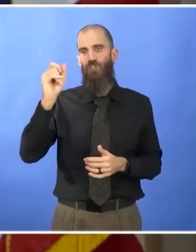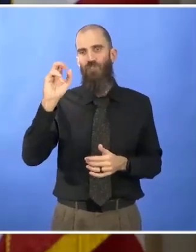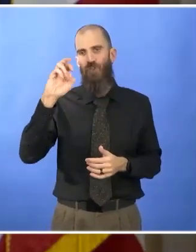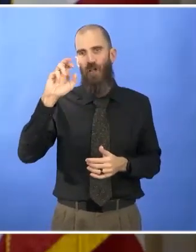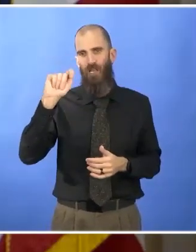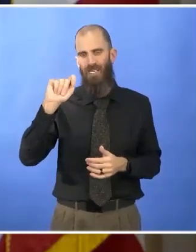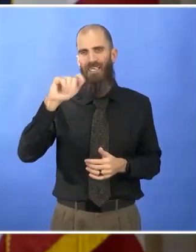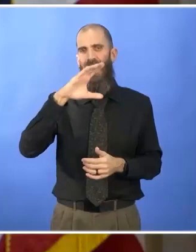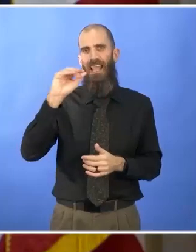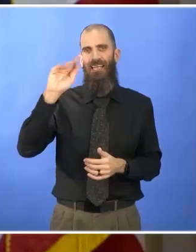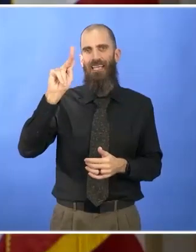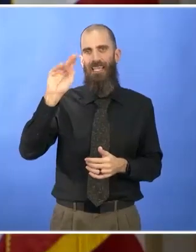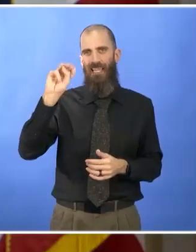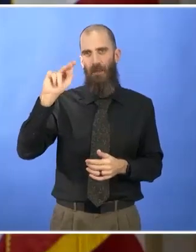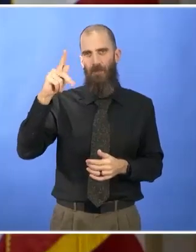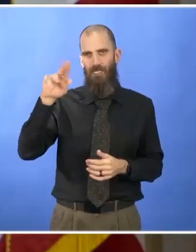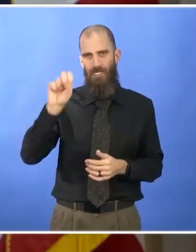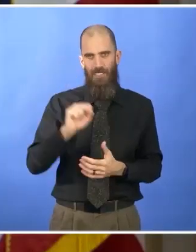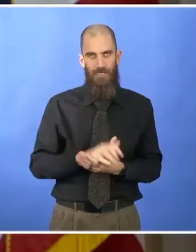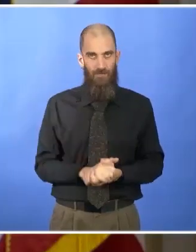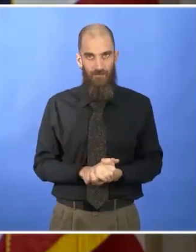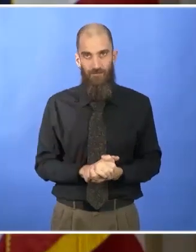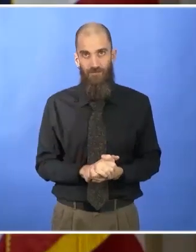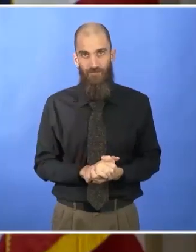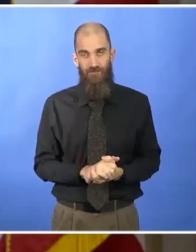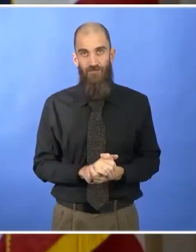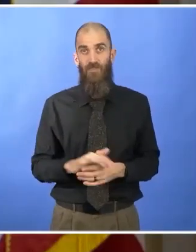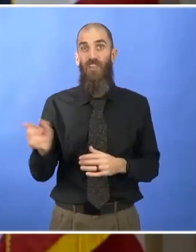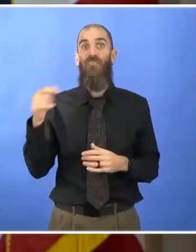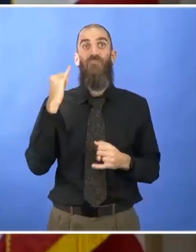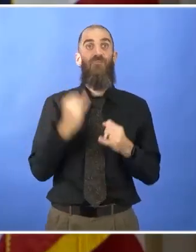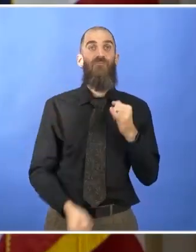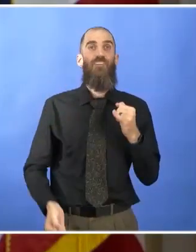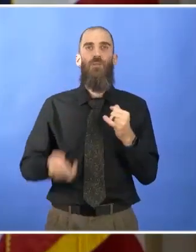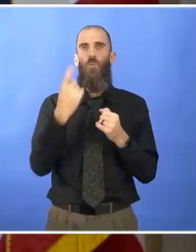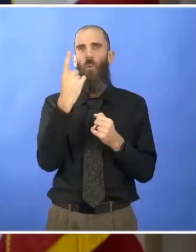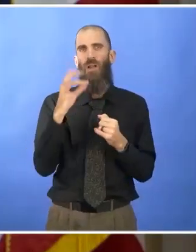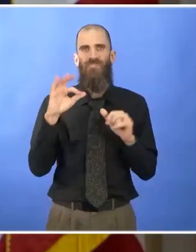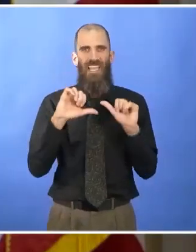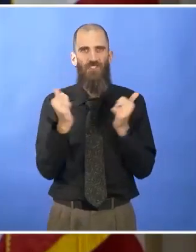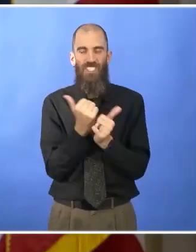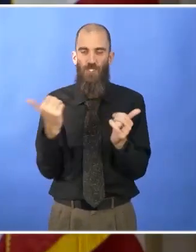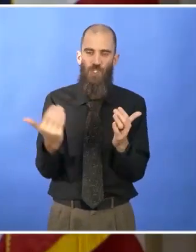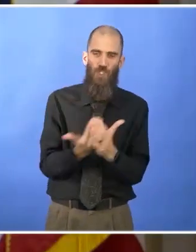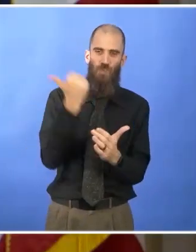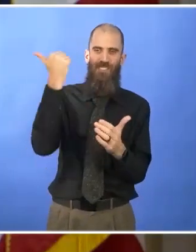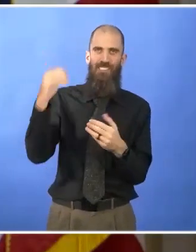AGENCY'S NEWEST ADDITIONS. AS OF THIS YEAR -- AS OF THIS WEEK, DENISE WILL SERVE AS THE CHIEF OF THE OFFICE OF NATIVE